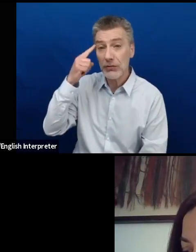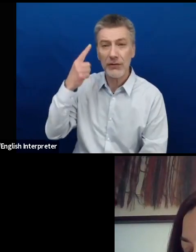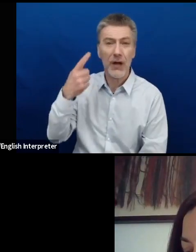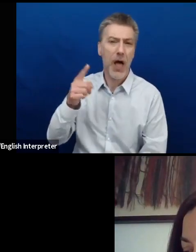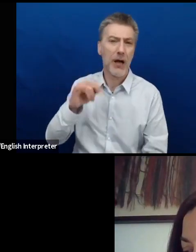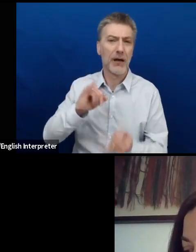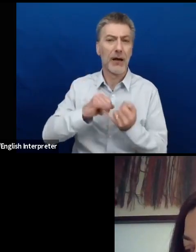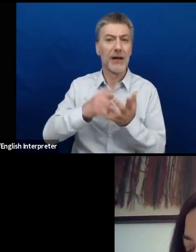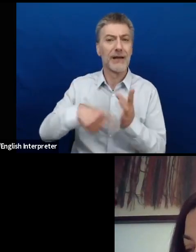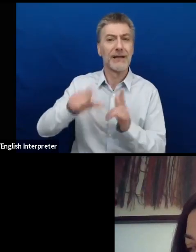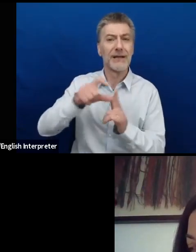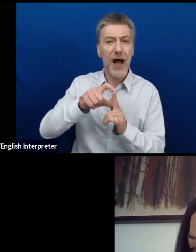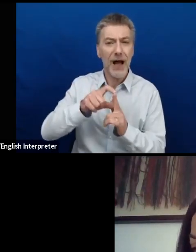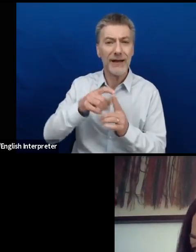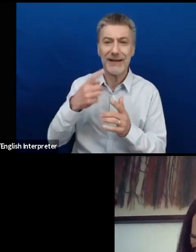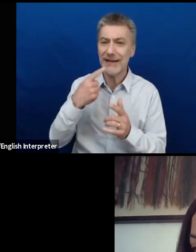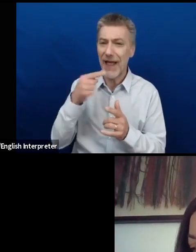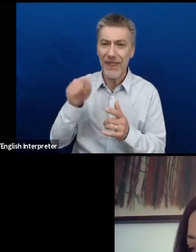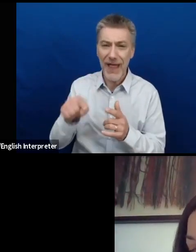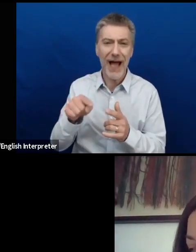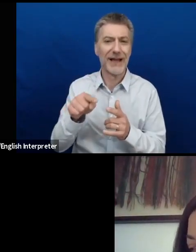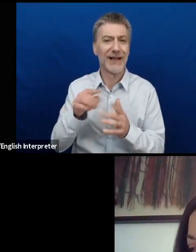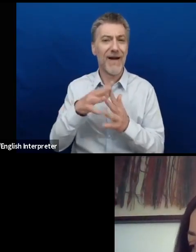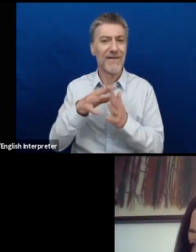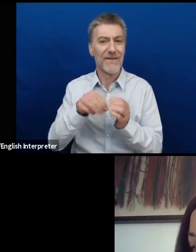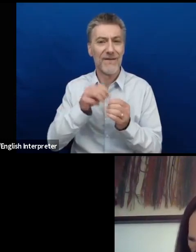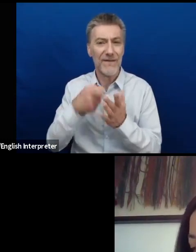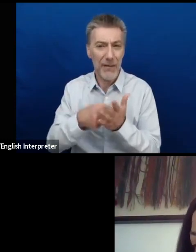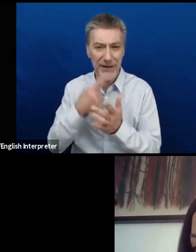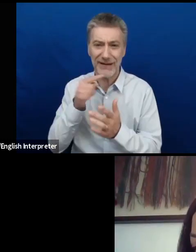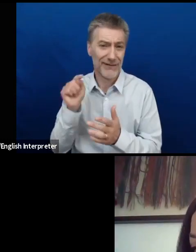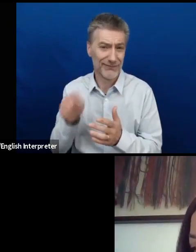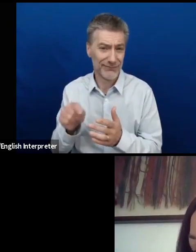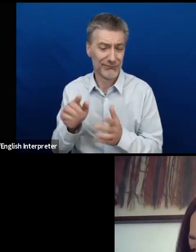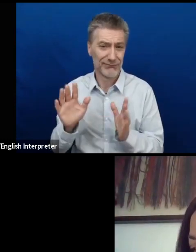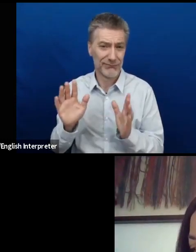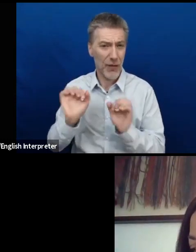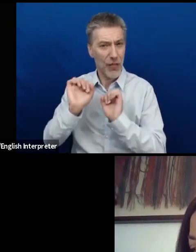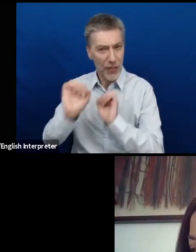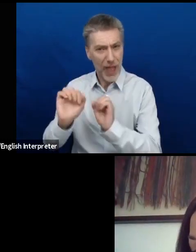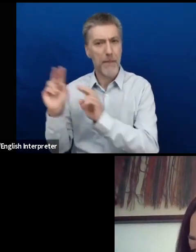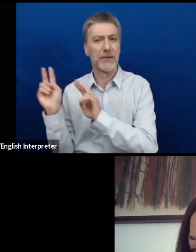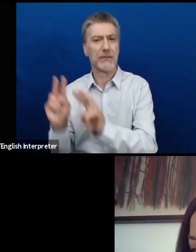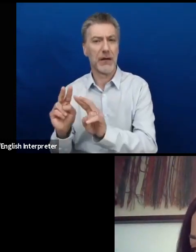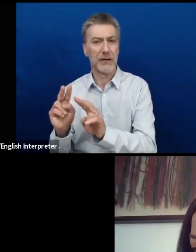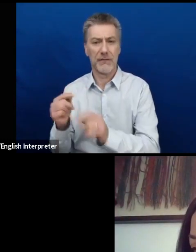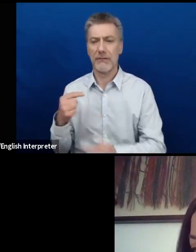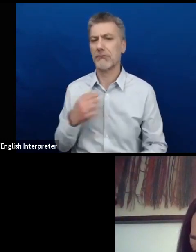colonialism because it's not clear to me and as